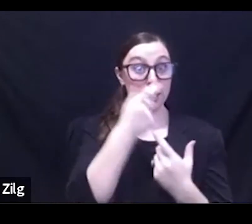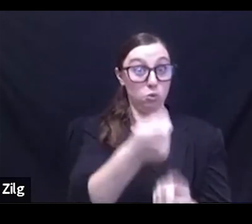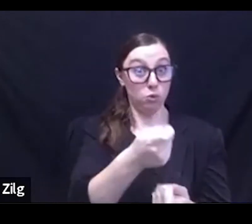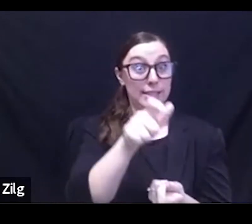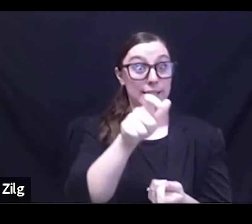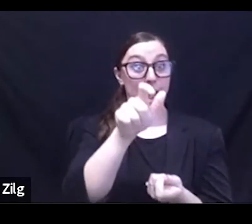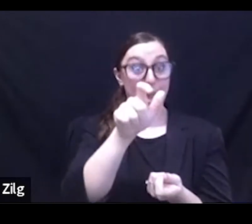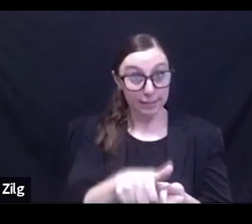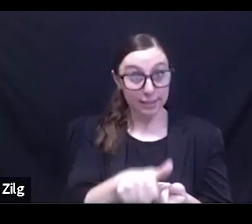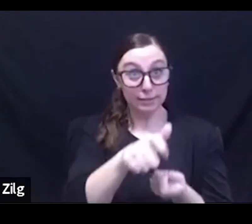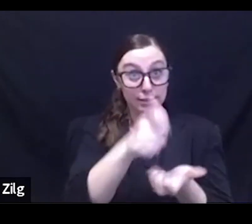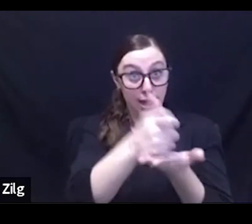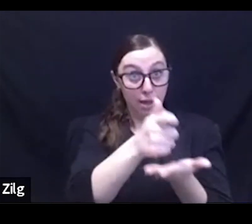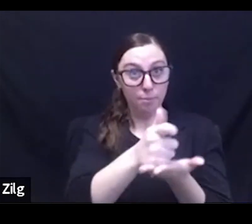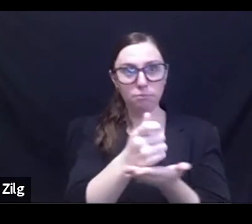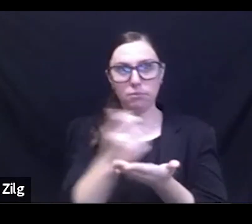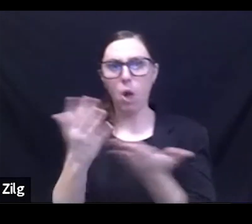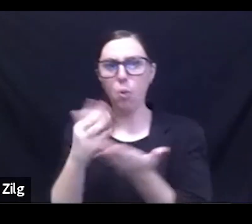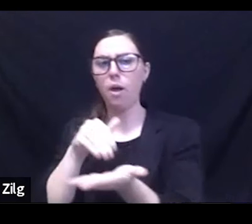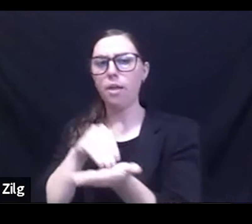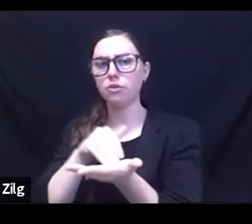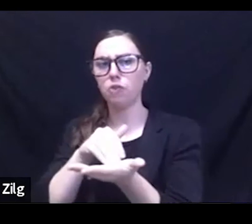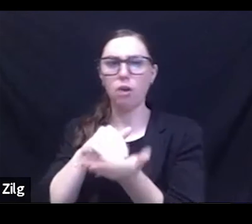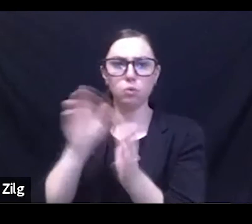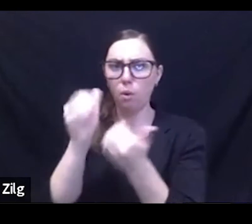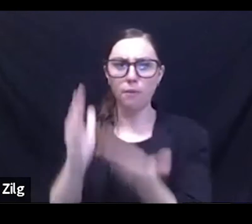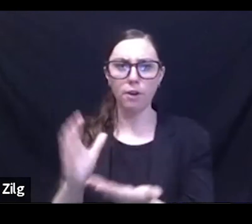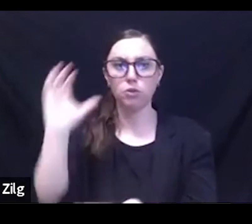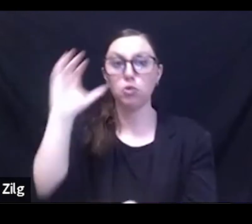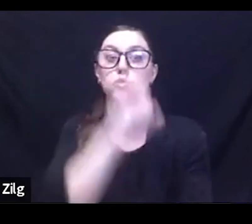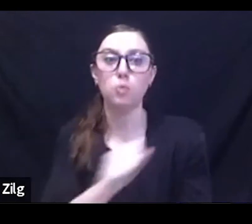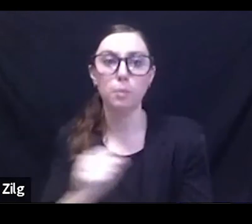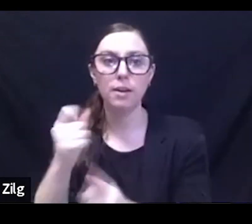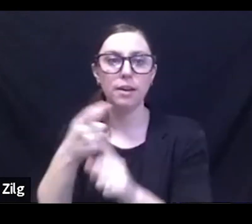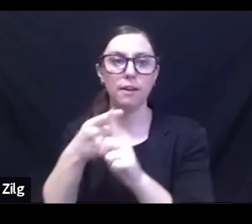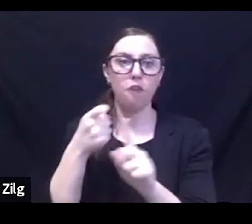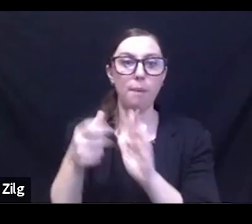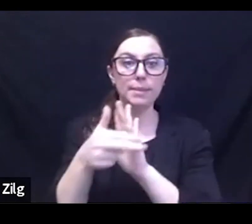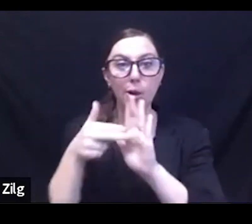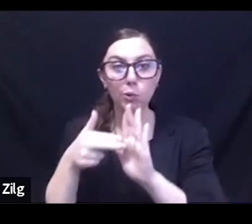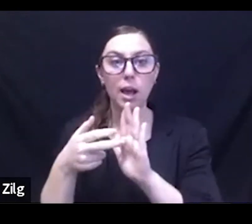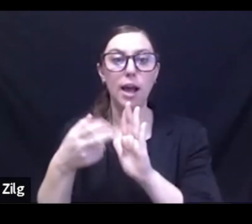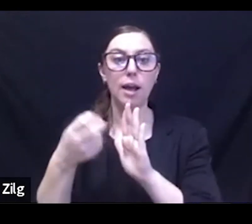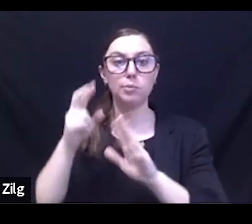attended to and what the provider may assume, based on stereotypes and prejudice. So that was sort